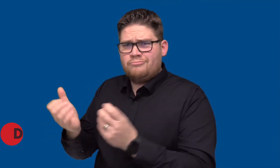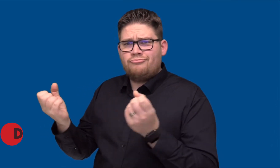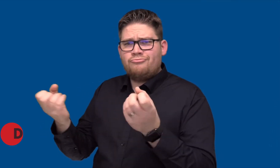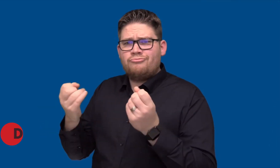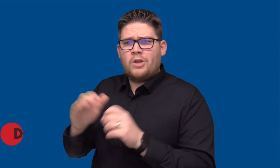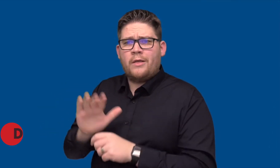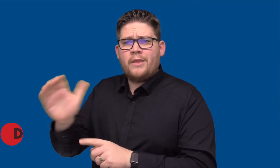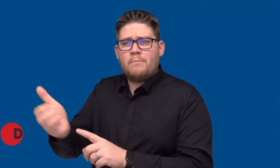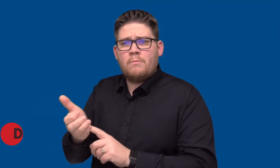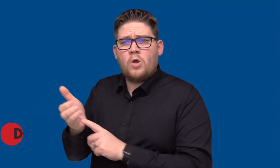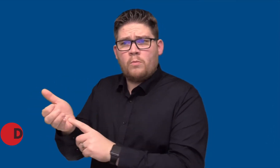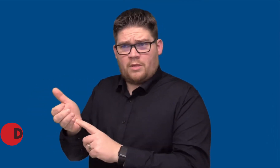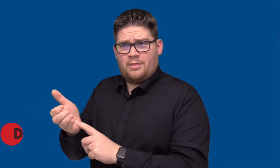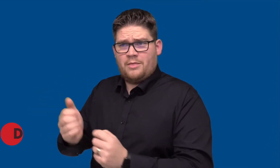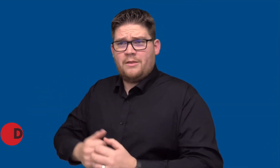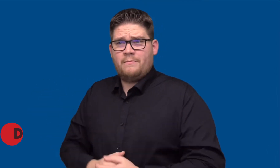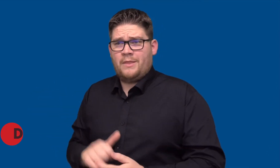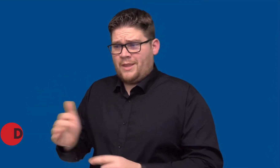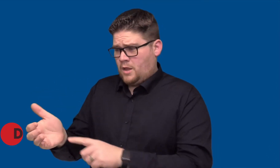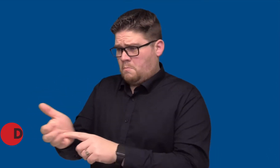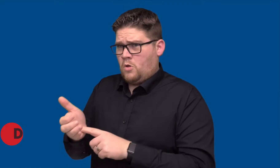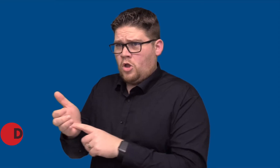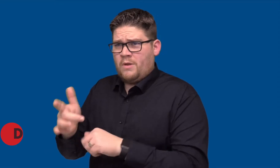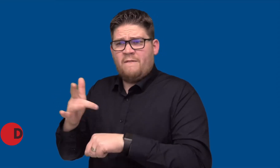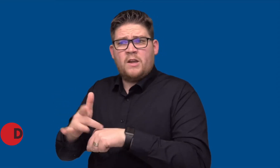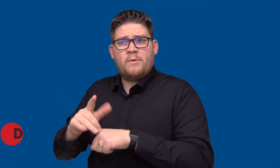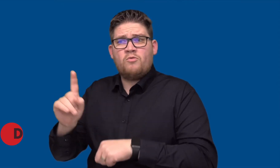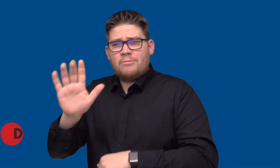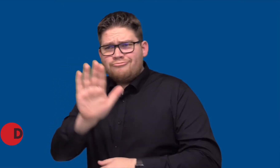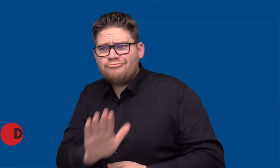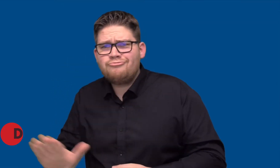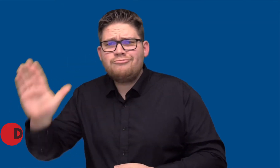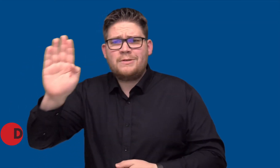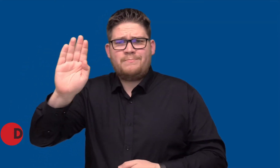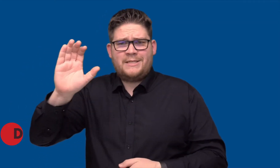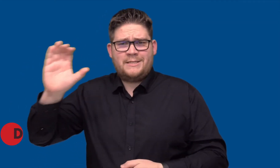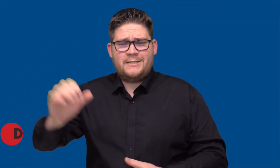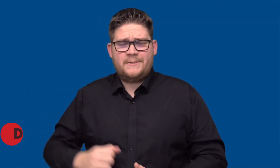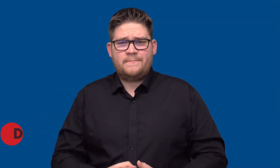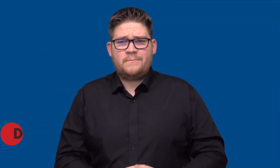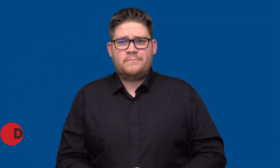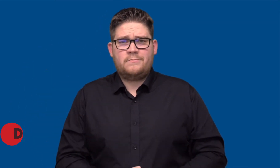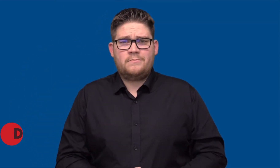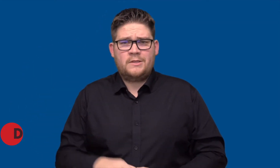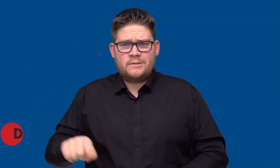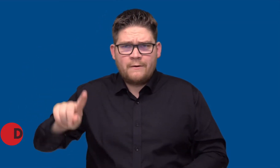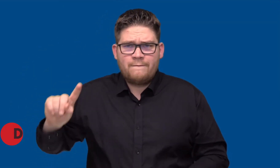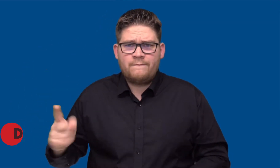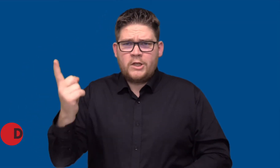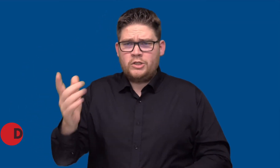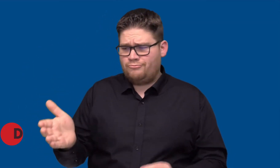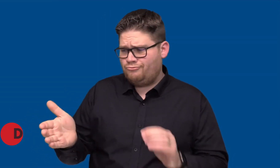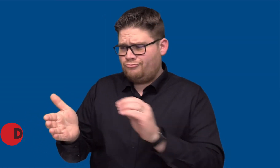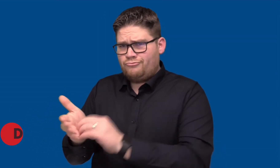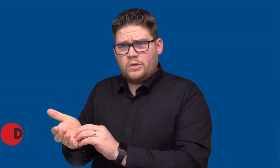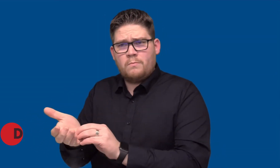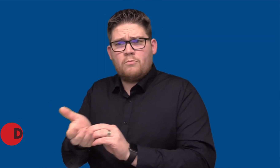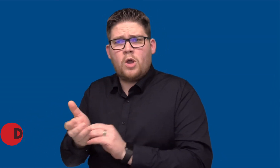language on their issued iPhone throughout the province of B.C. This is the first ASL interpreting app for paramedics fully implemented into service in Canada.